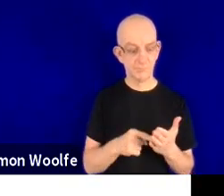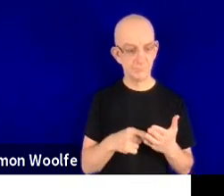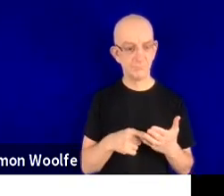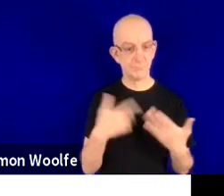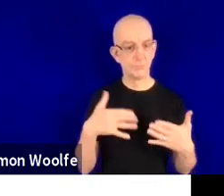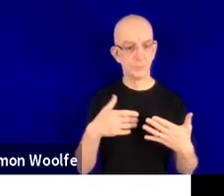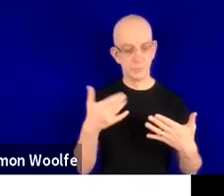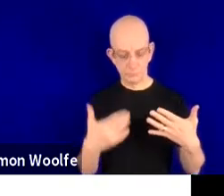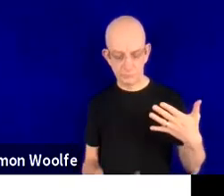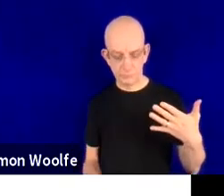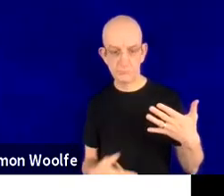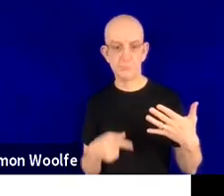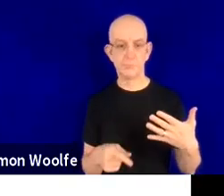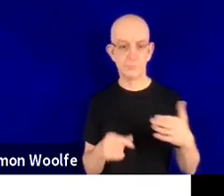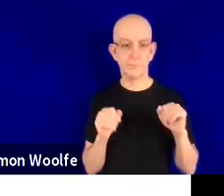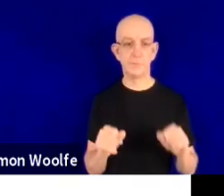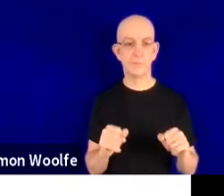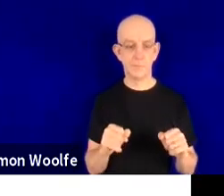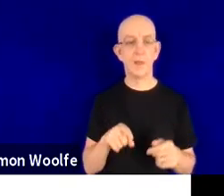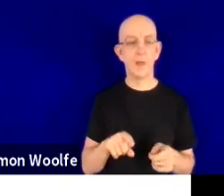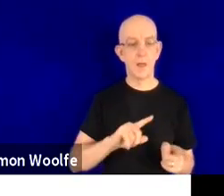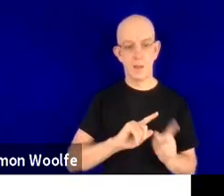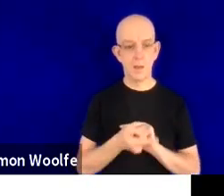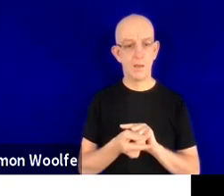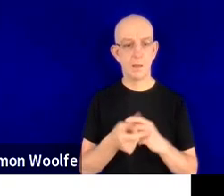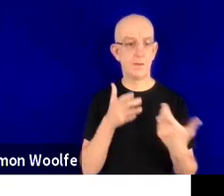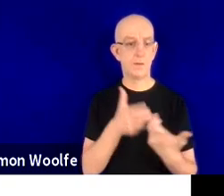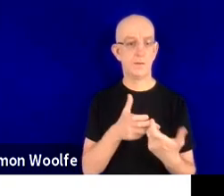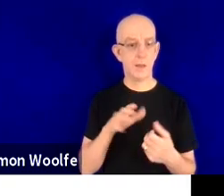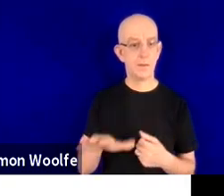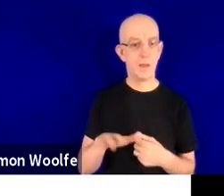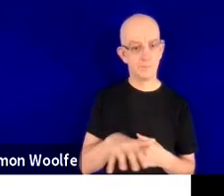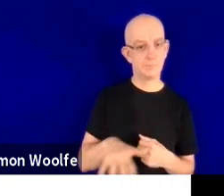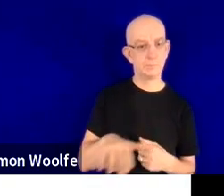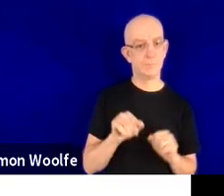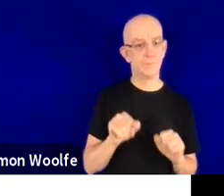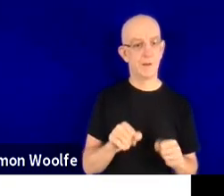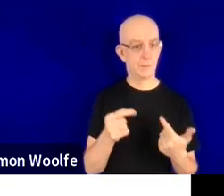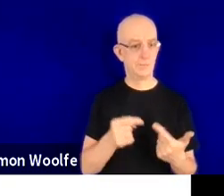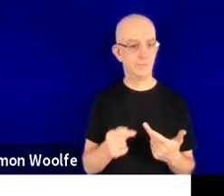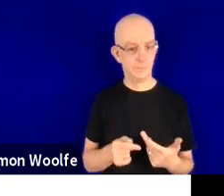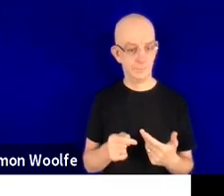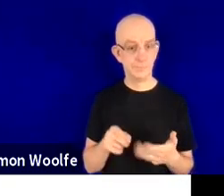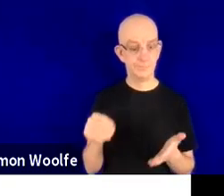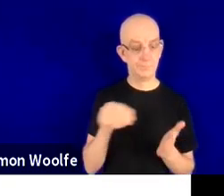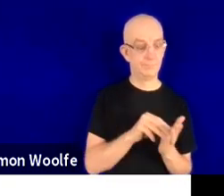And local workers are using smartphone and carrying out assessment in the community